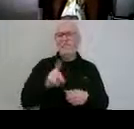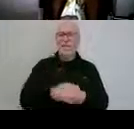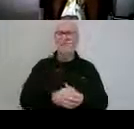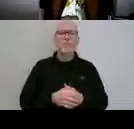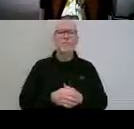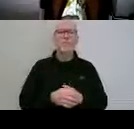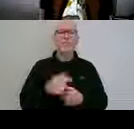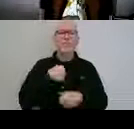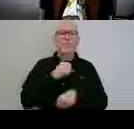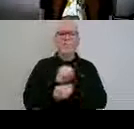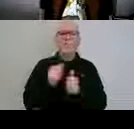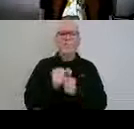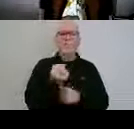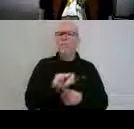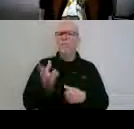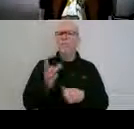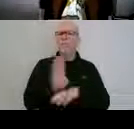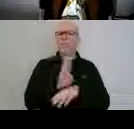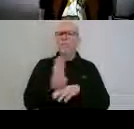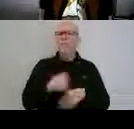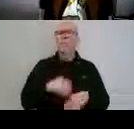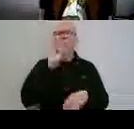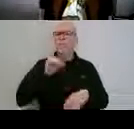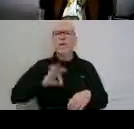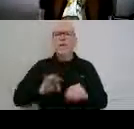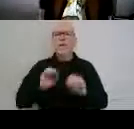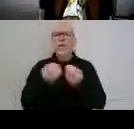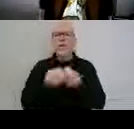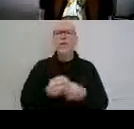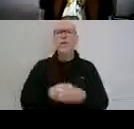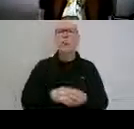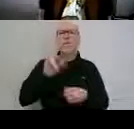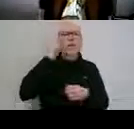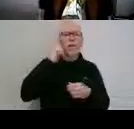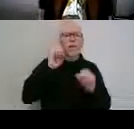We work with a number of businesses, nonprofit organizations, government entities